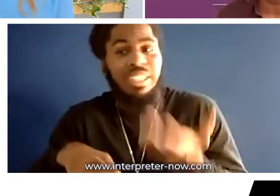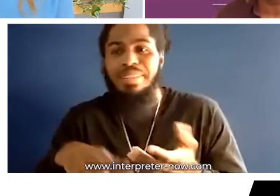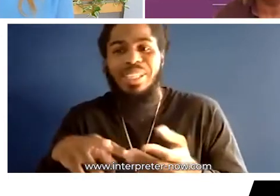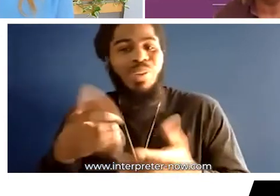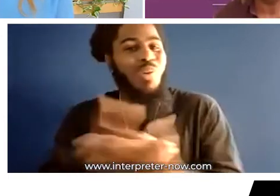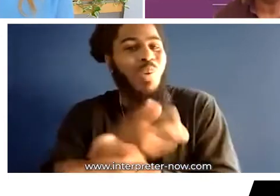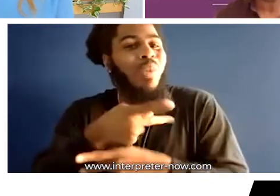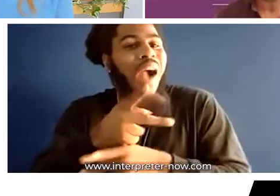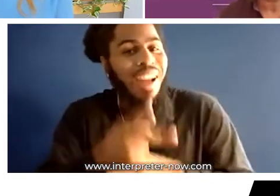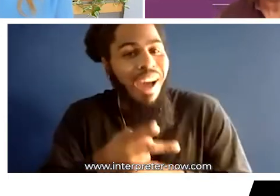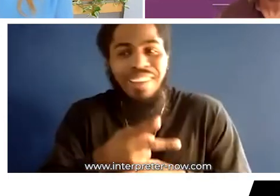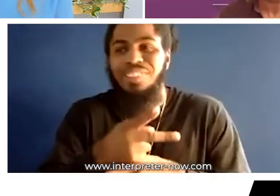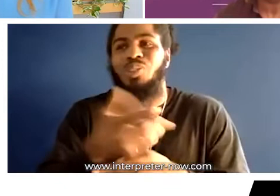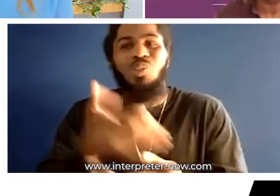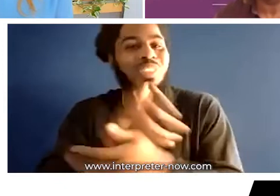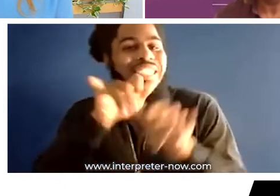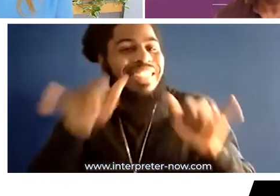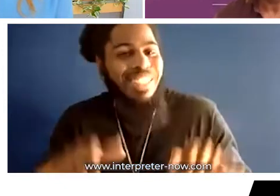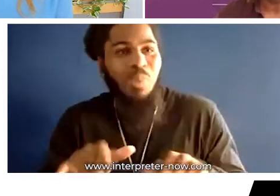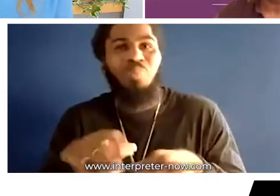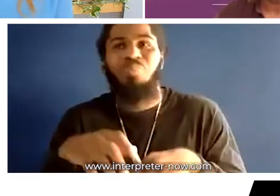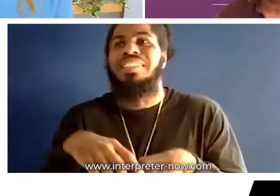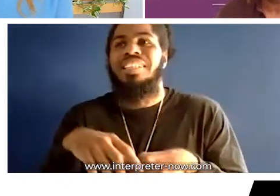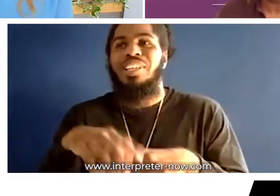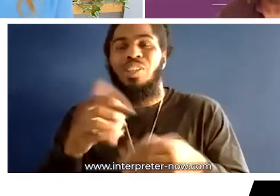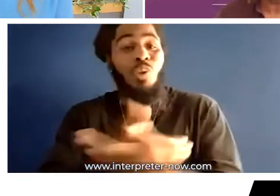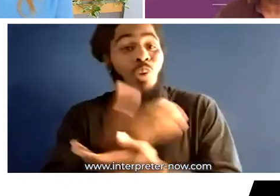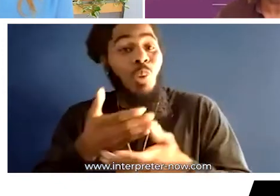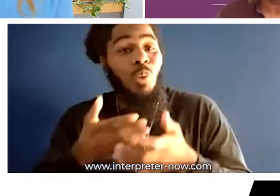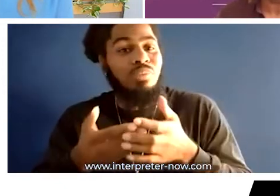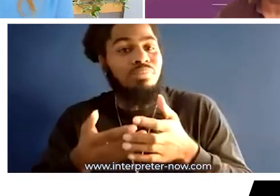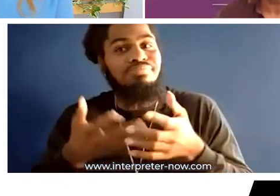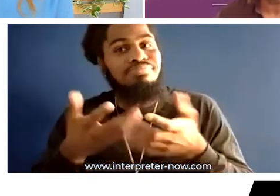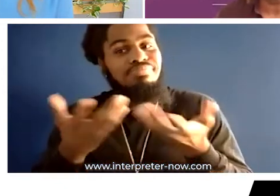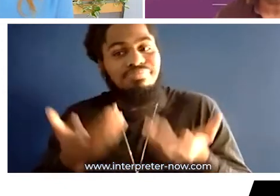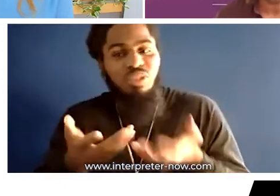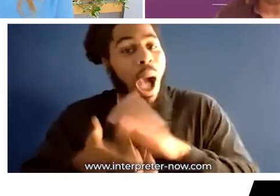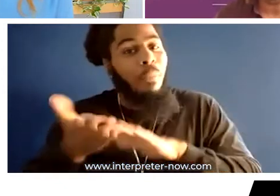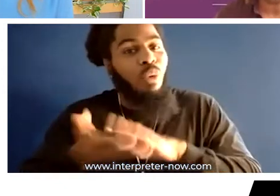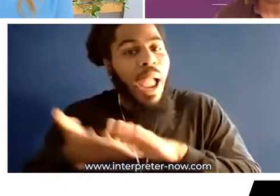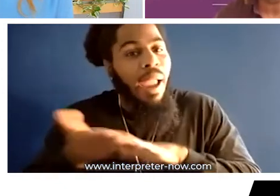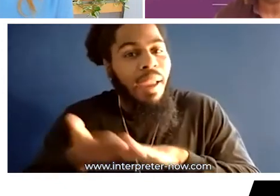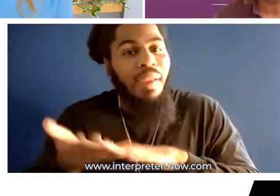and procedures, and new ways of operating that can even impact the overall performance